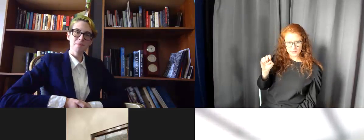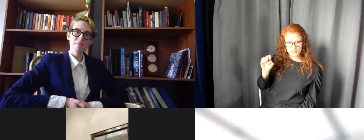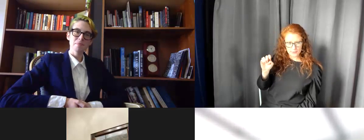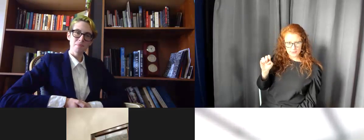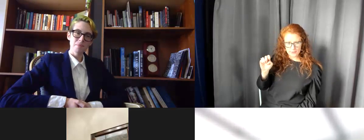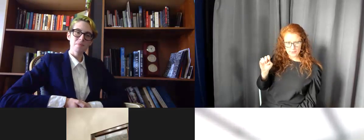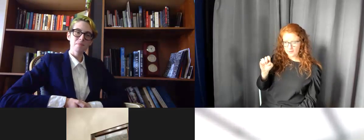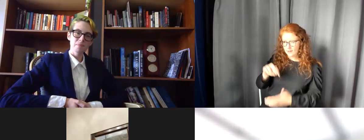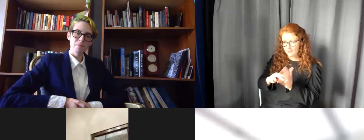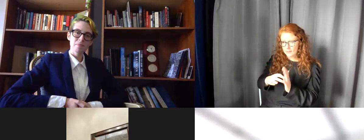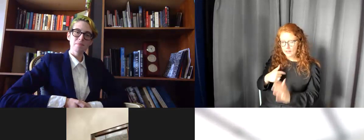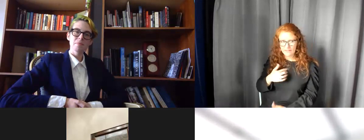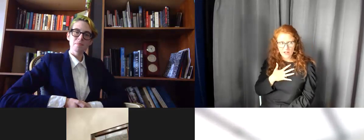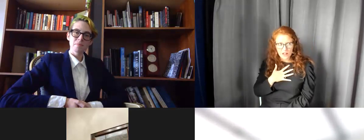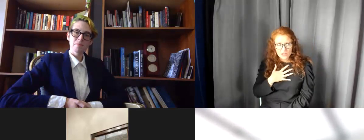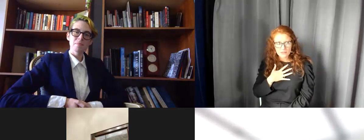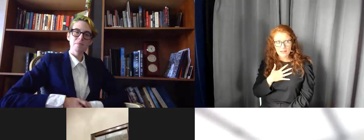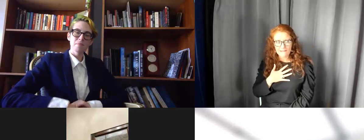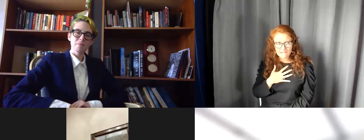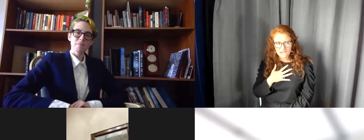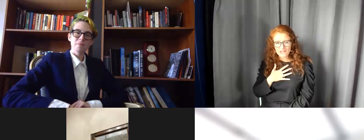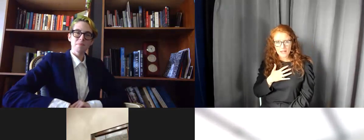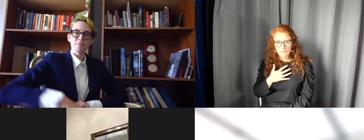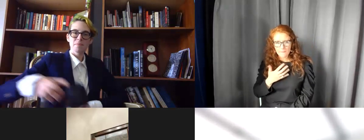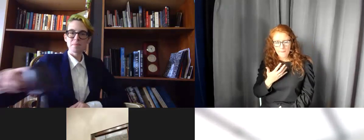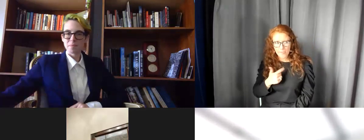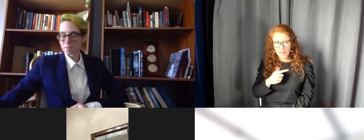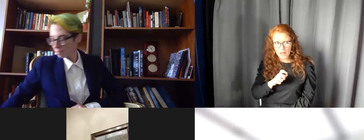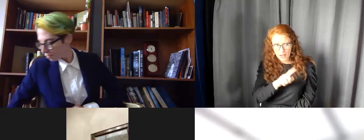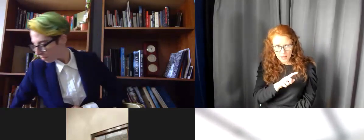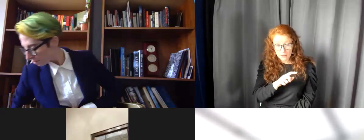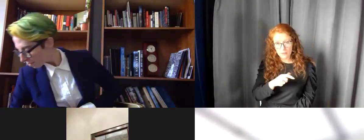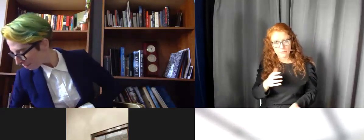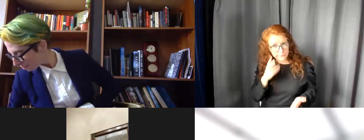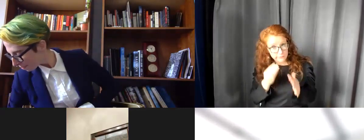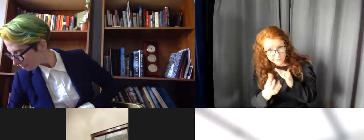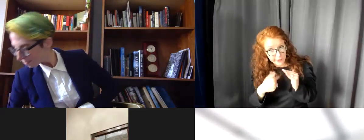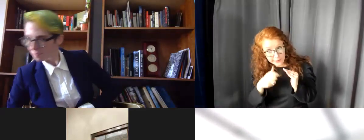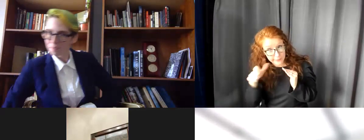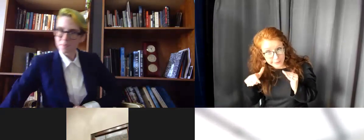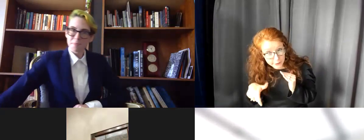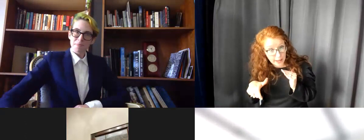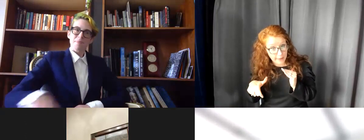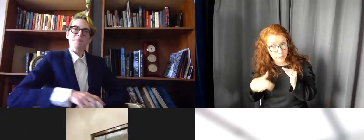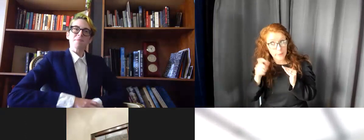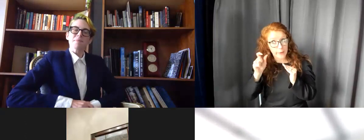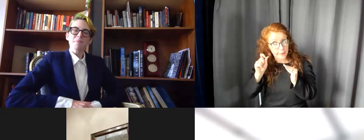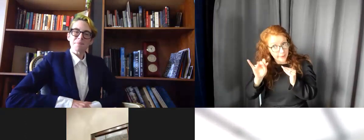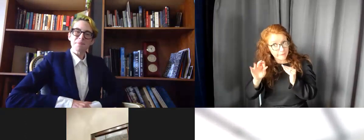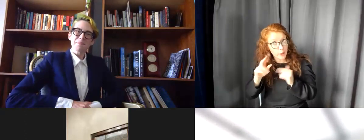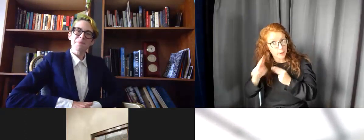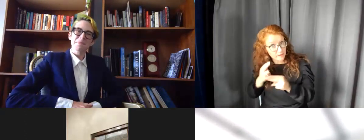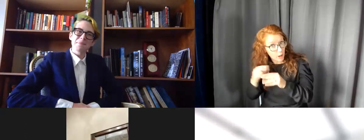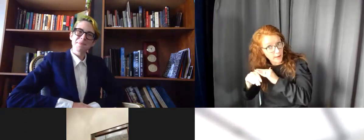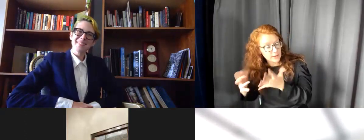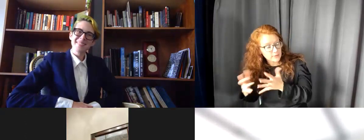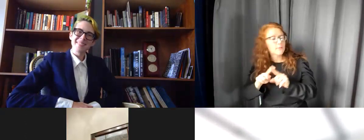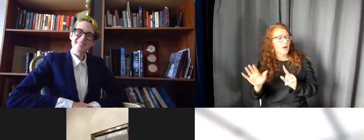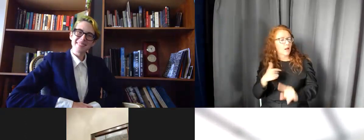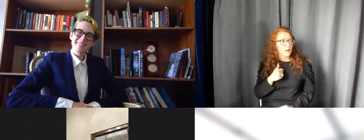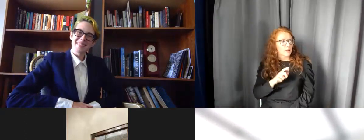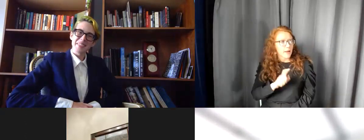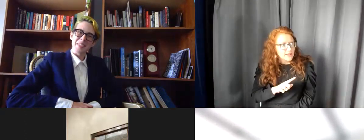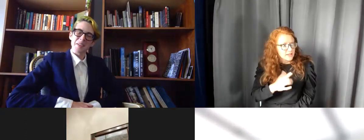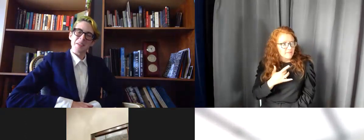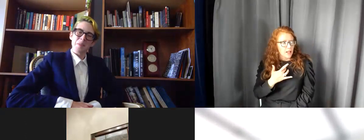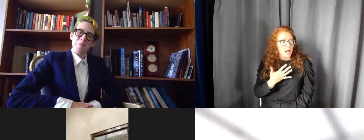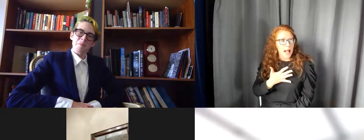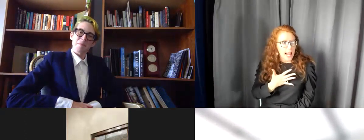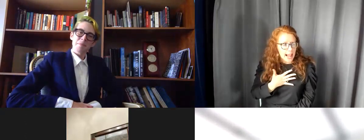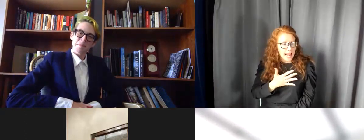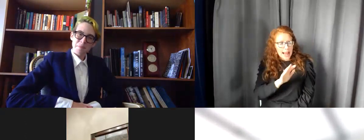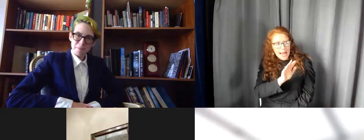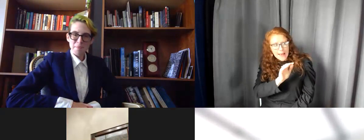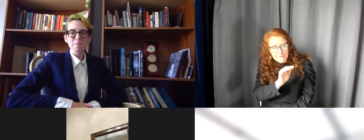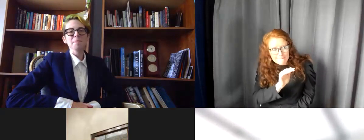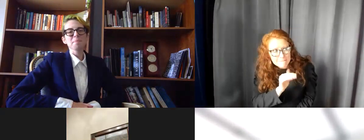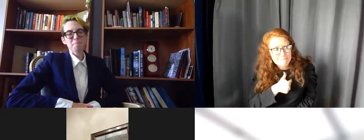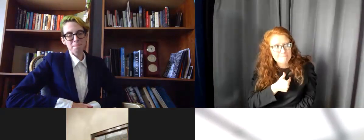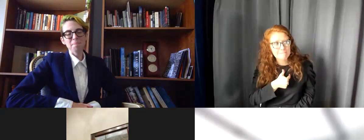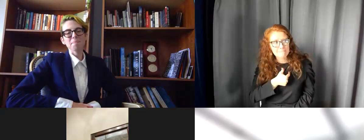Grace: asking for something which I shouldn't have had to do if there was universal access, but asking for things I always felt like I was inconveniencing other people, and